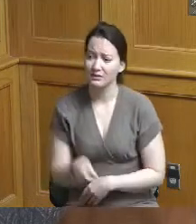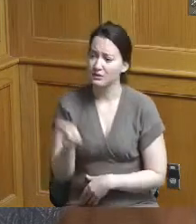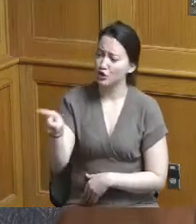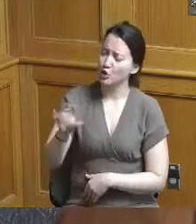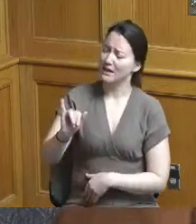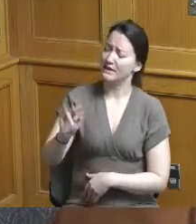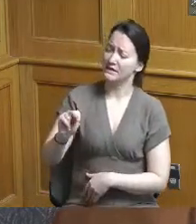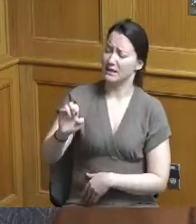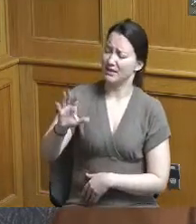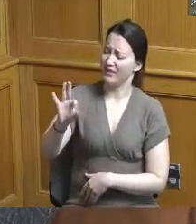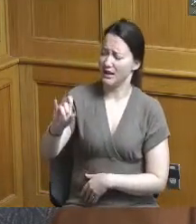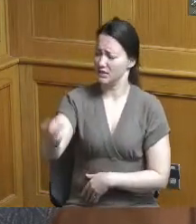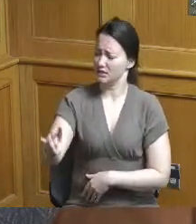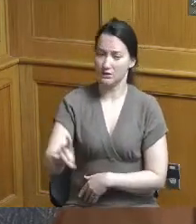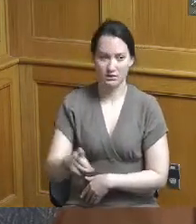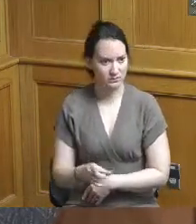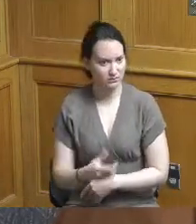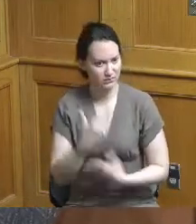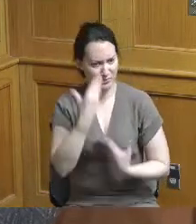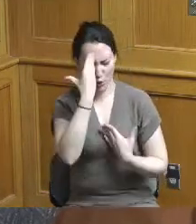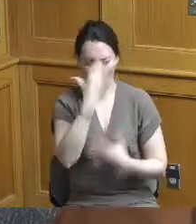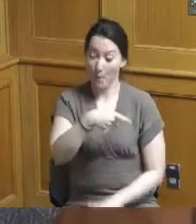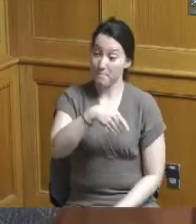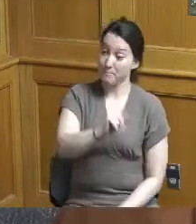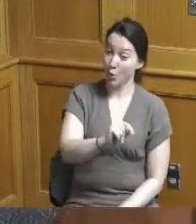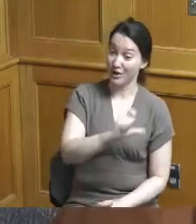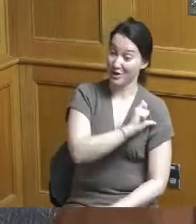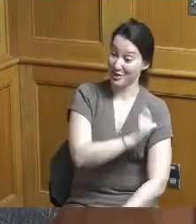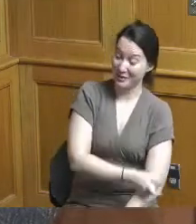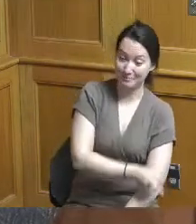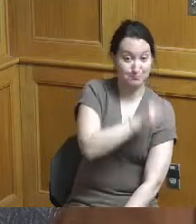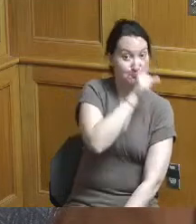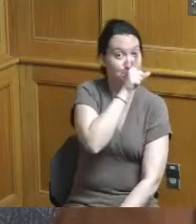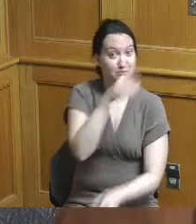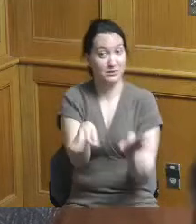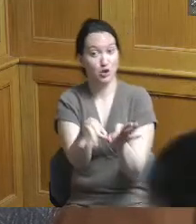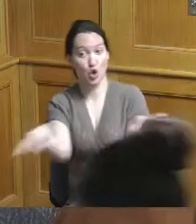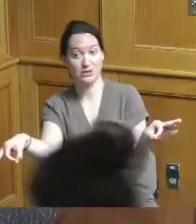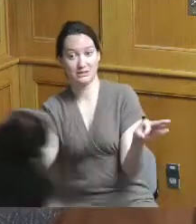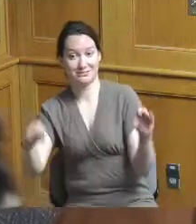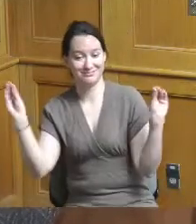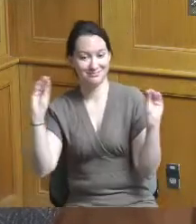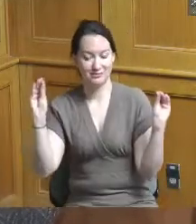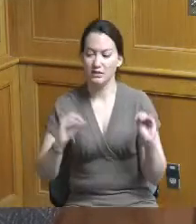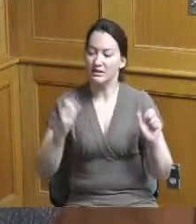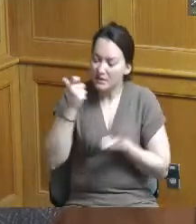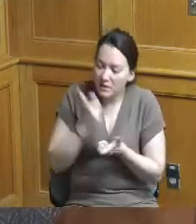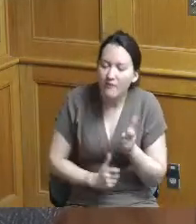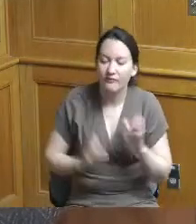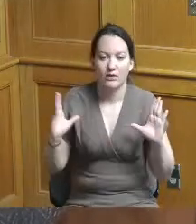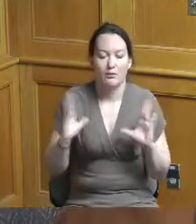I don't know how the Port Authority did not have that Clause but every small business every